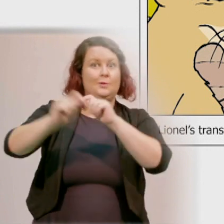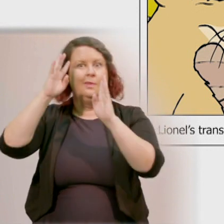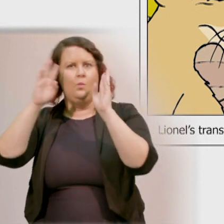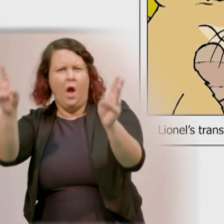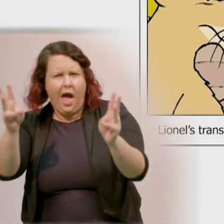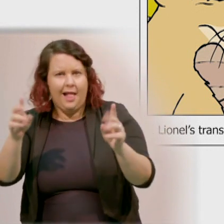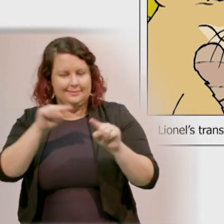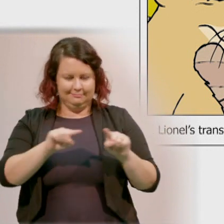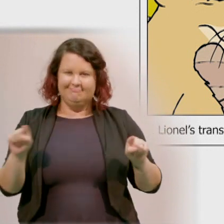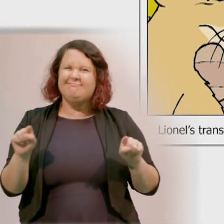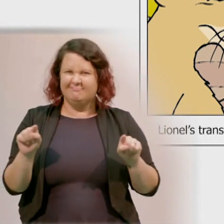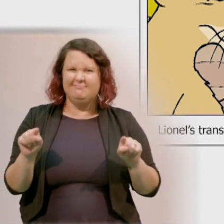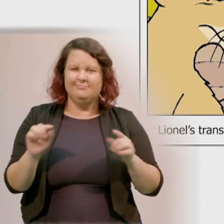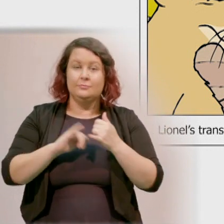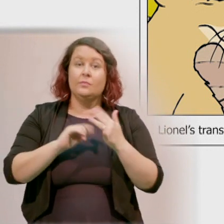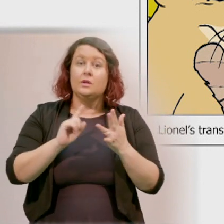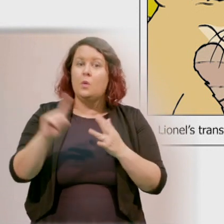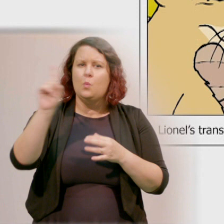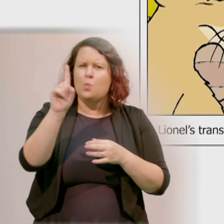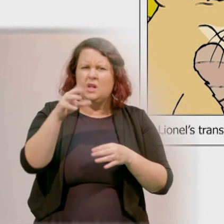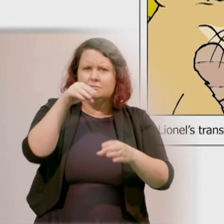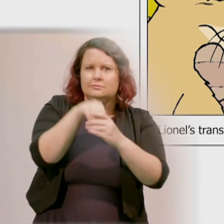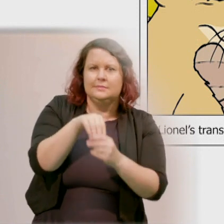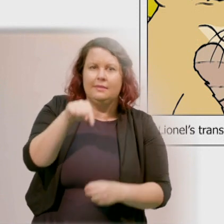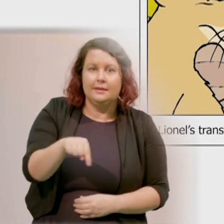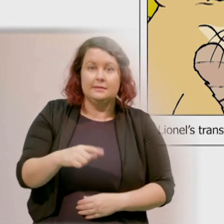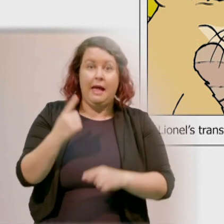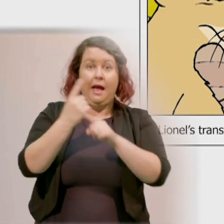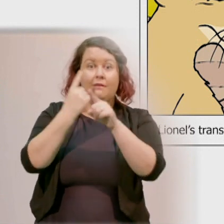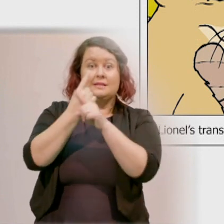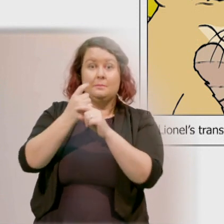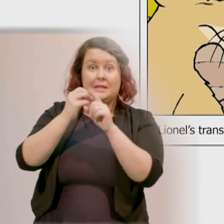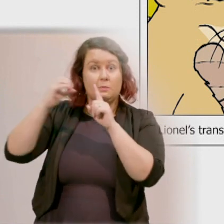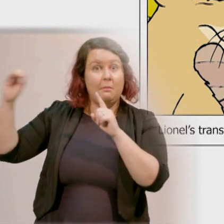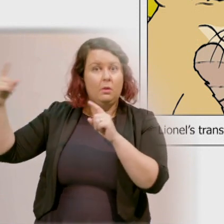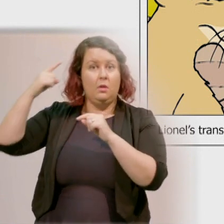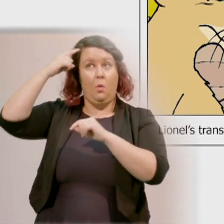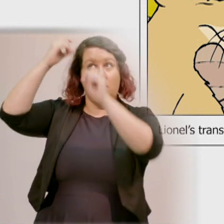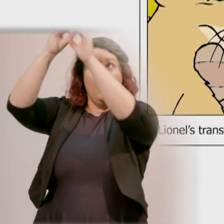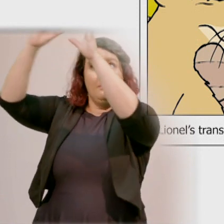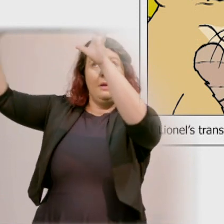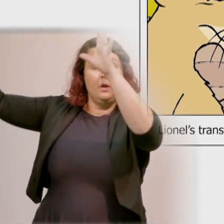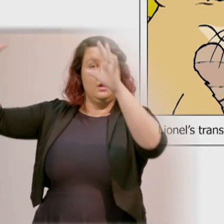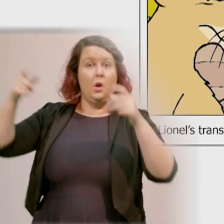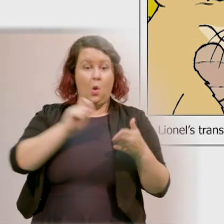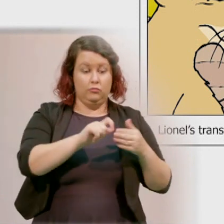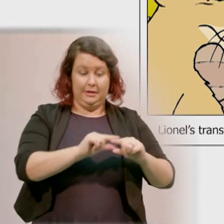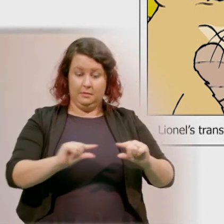What language, visual, and audio features are used in this cartoon? Remember, this includes things like speech in speech bubbles,